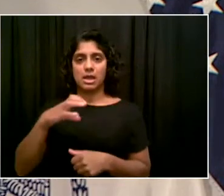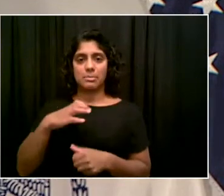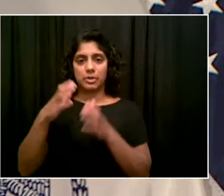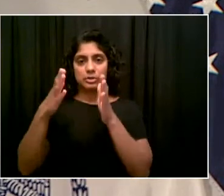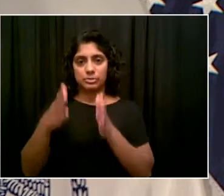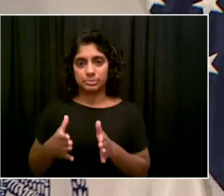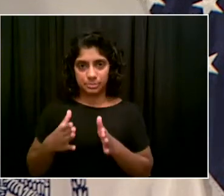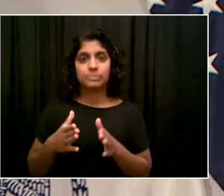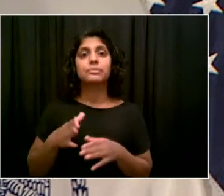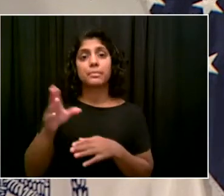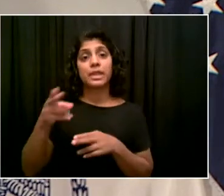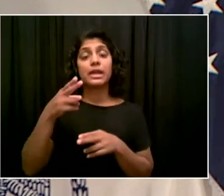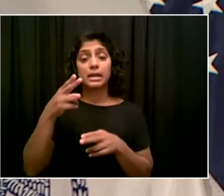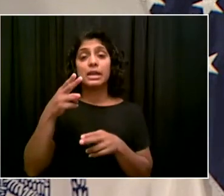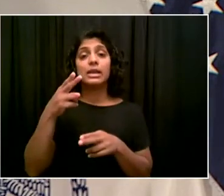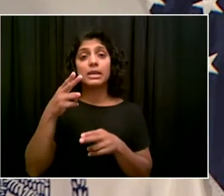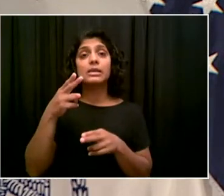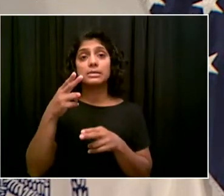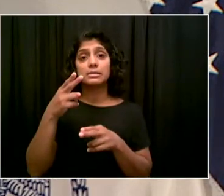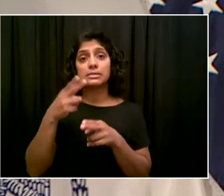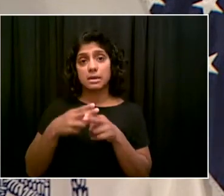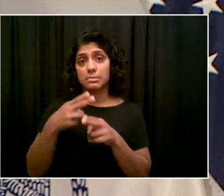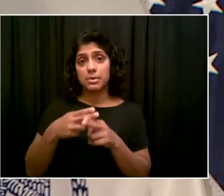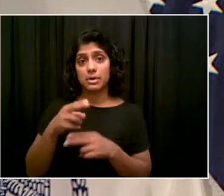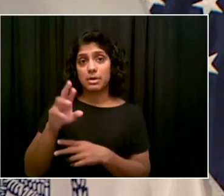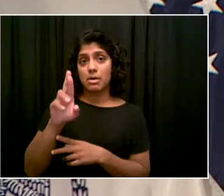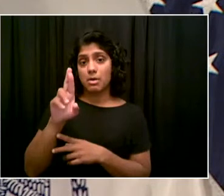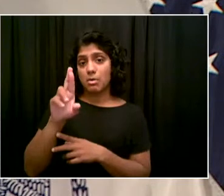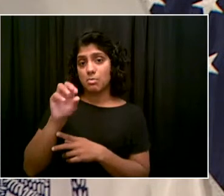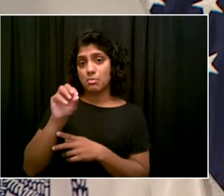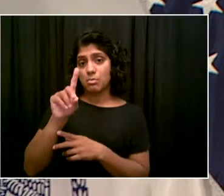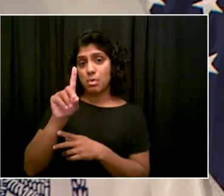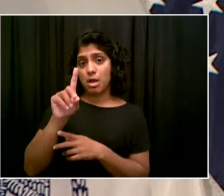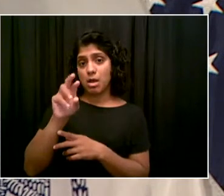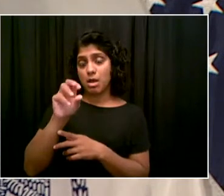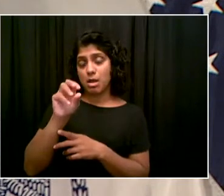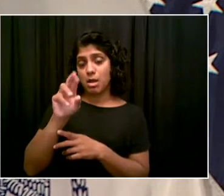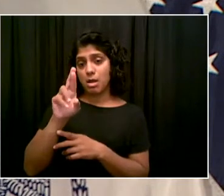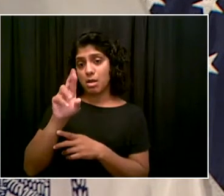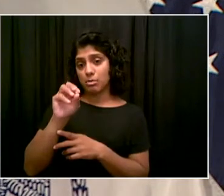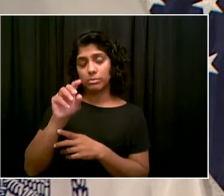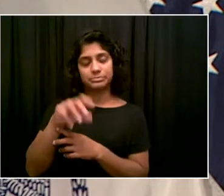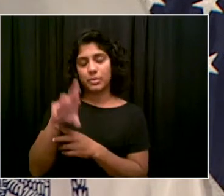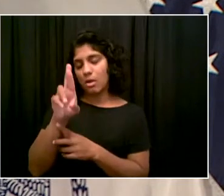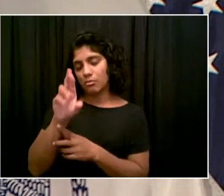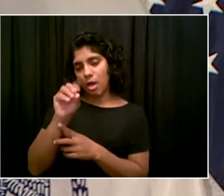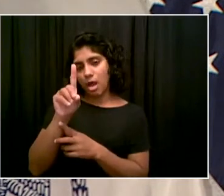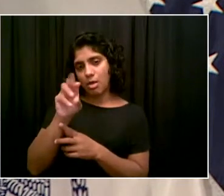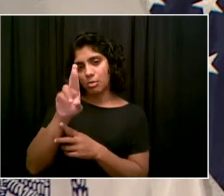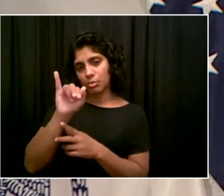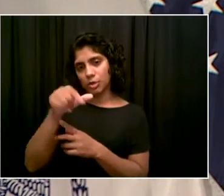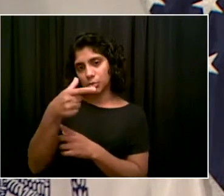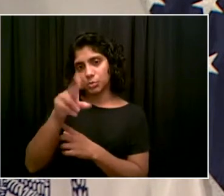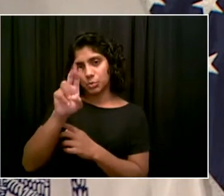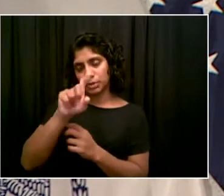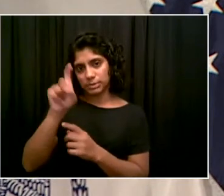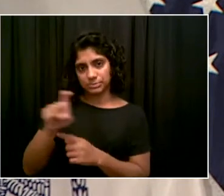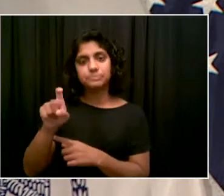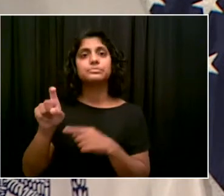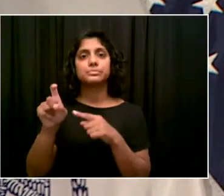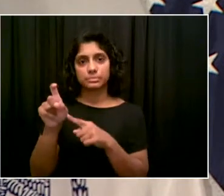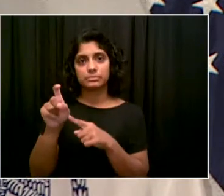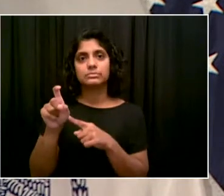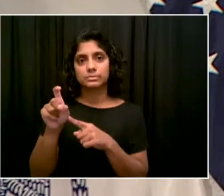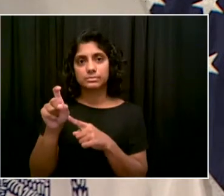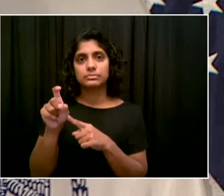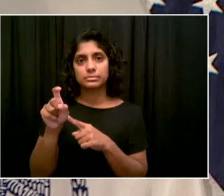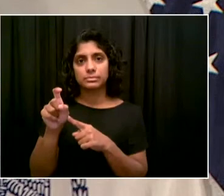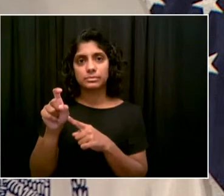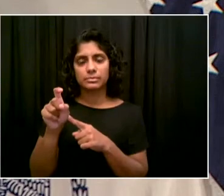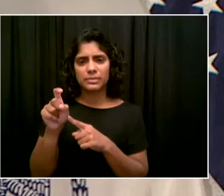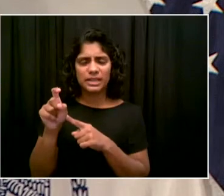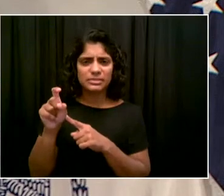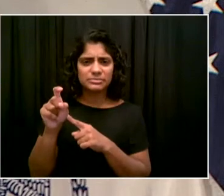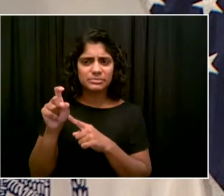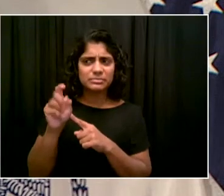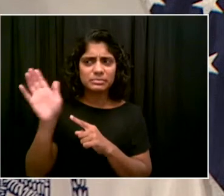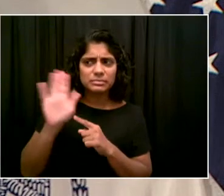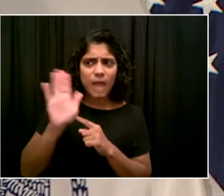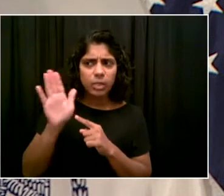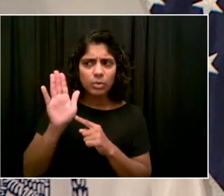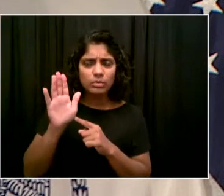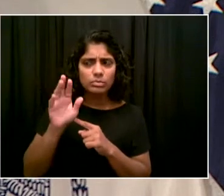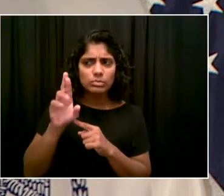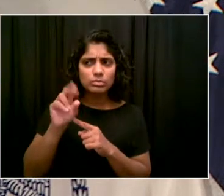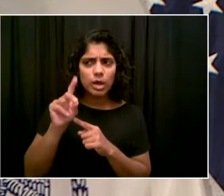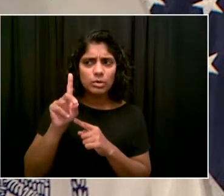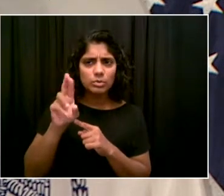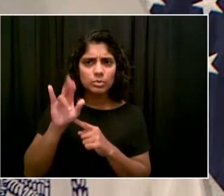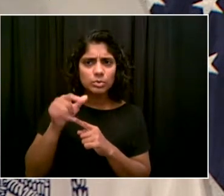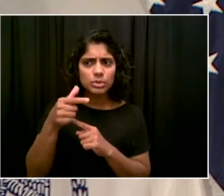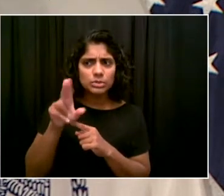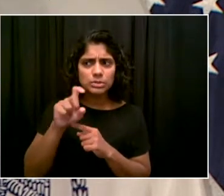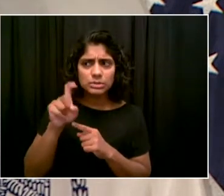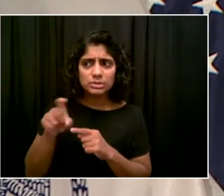TRANSPORTTAIO N